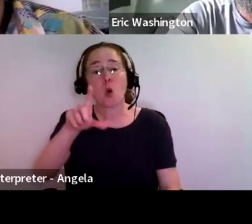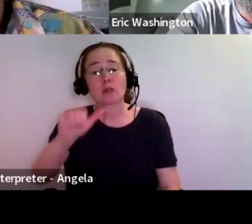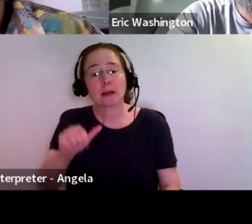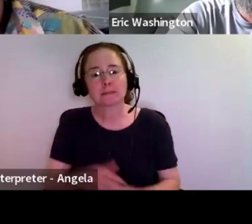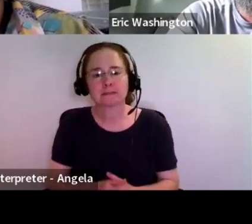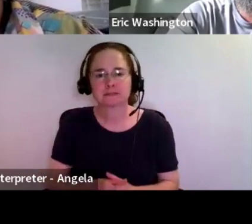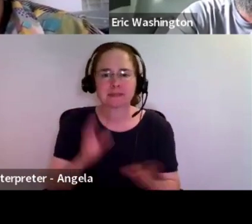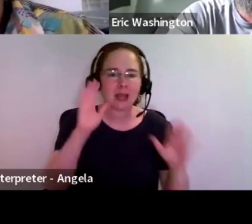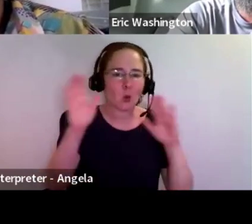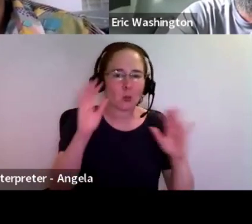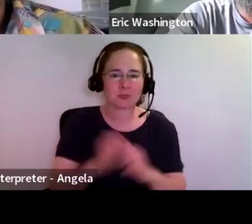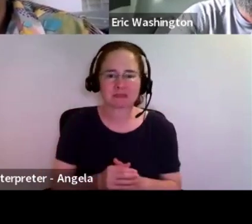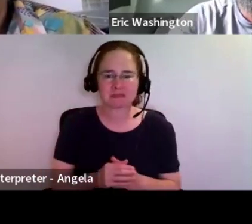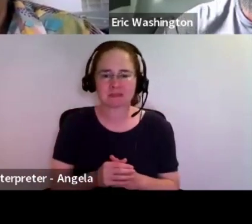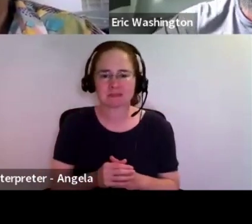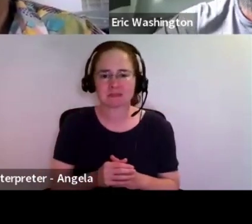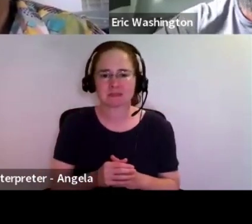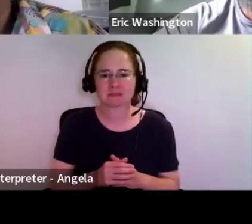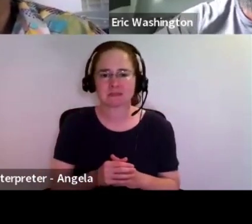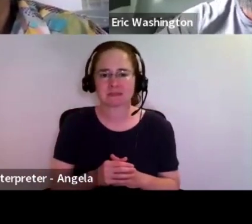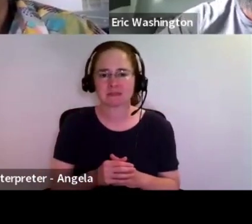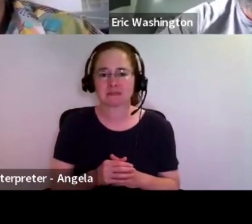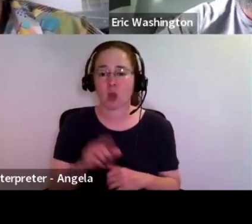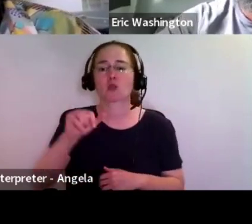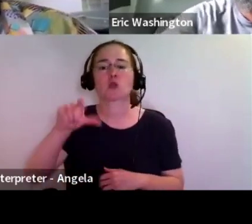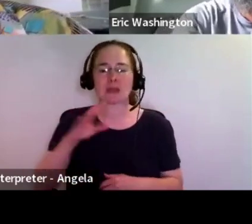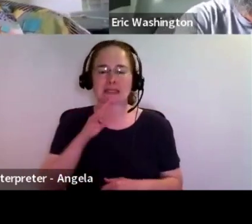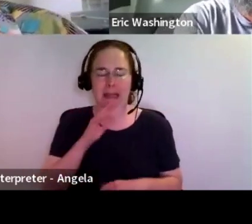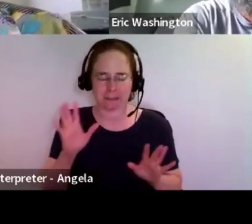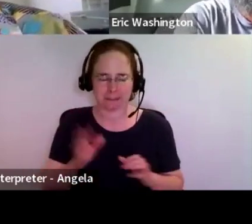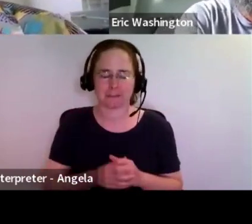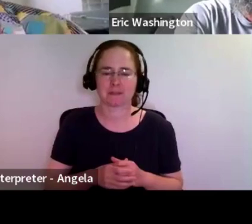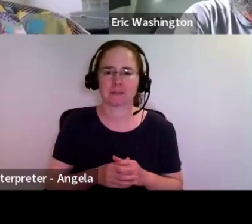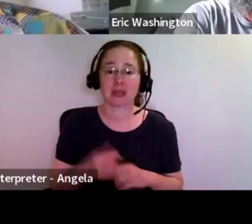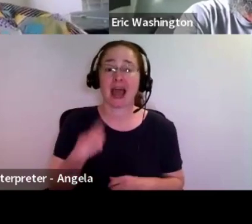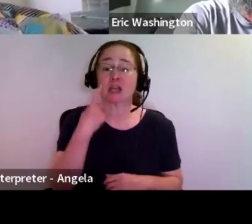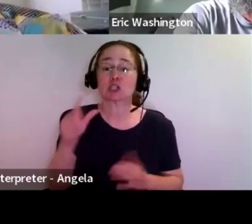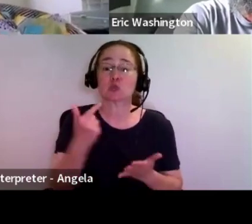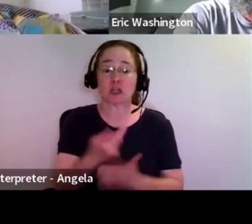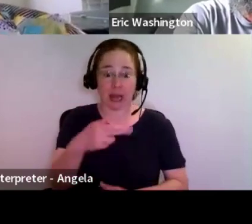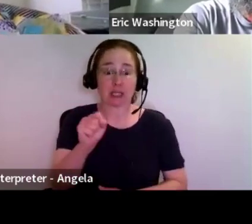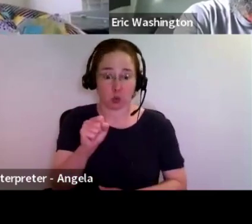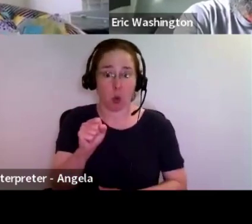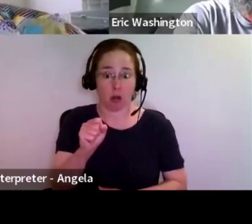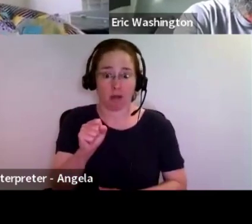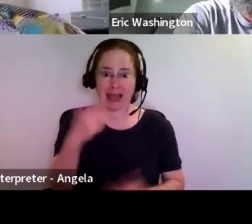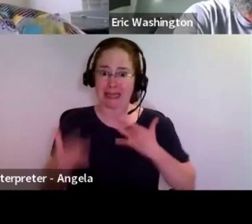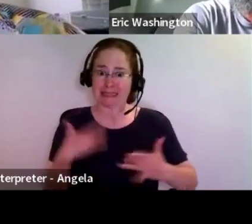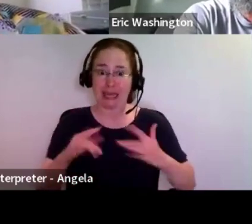Lola Kernell: Hello, I am. This is Lola speaking. I just graduated from high school, and I'm excited to start a couple of